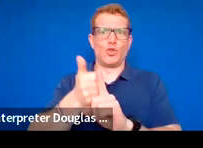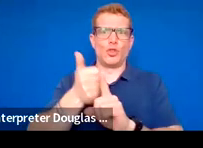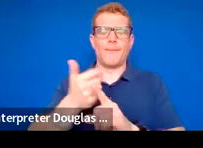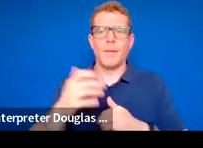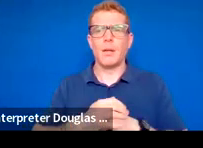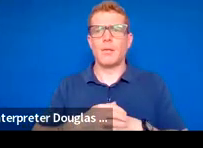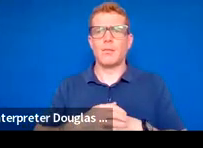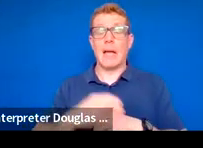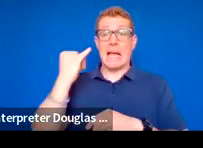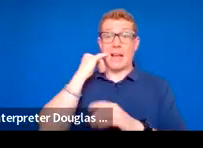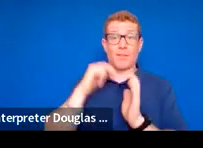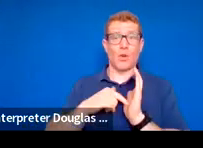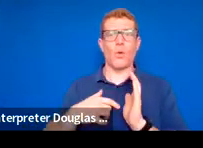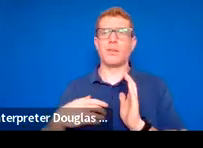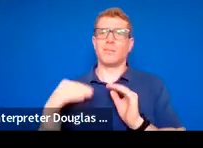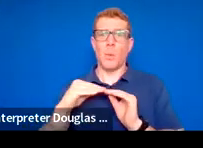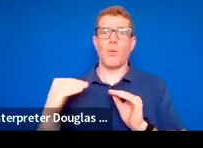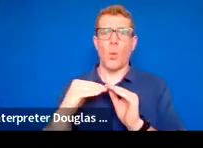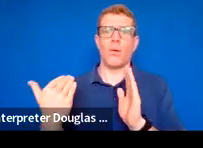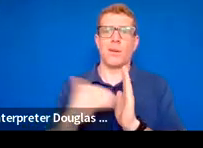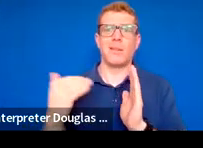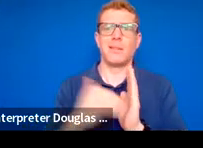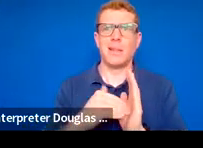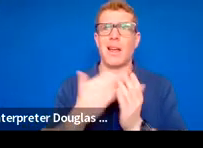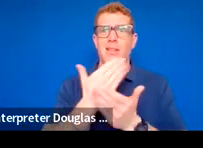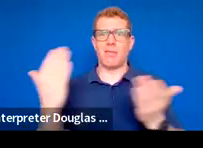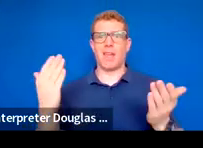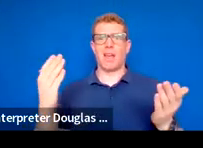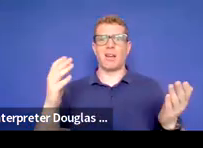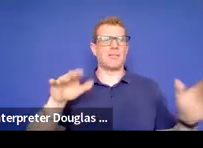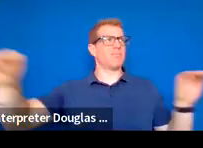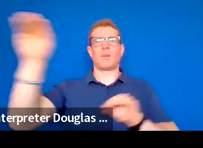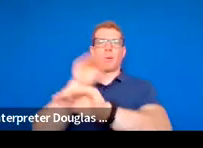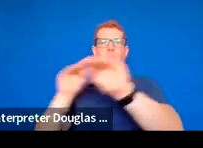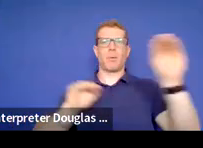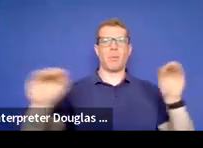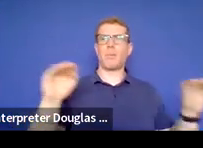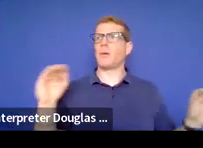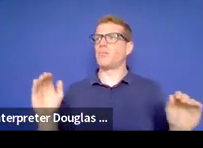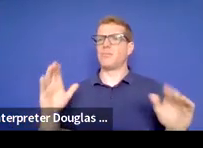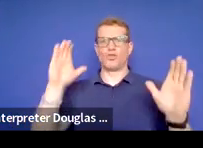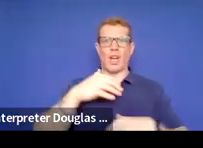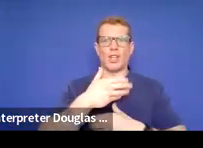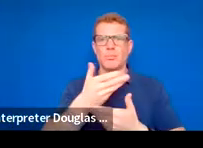You might need a little help and need somebody. You really need to go see a doctor.